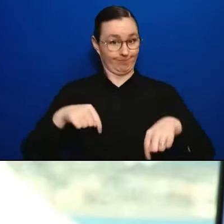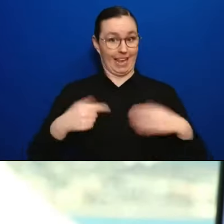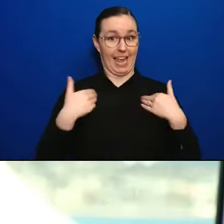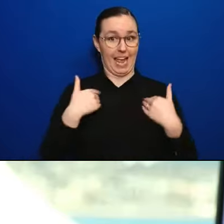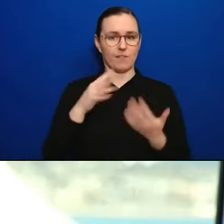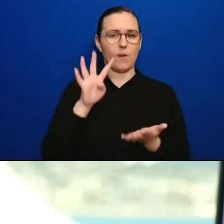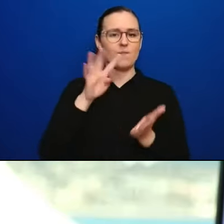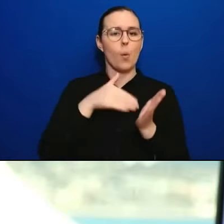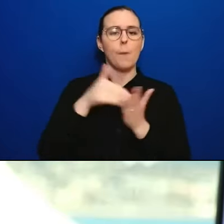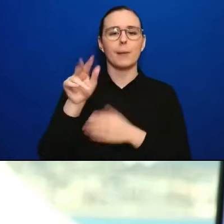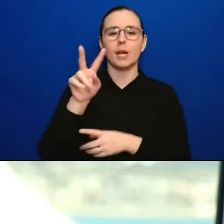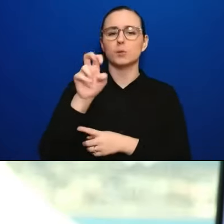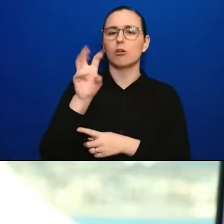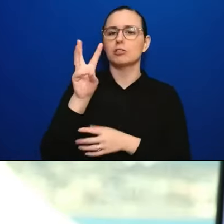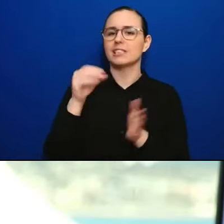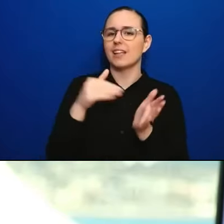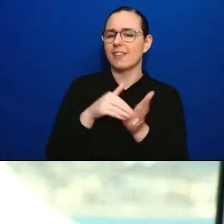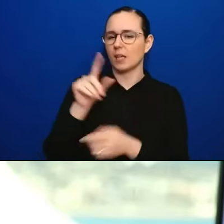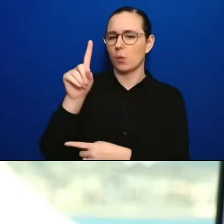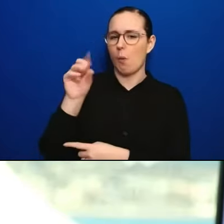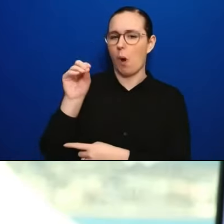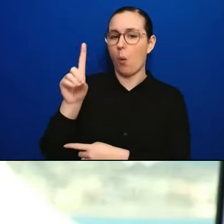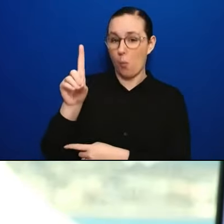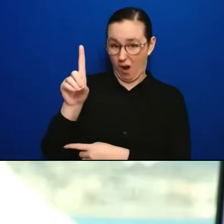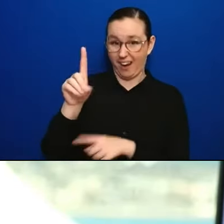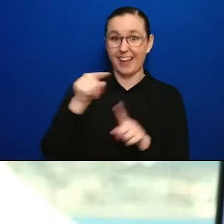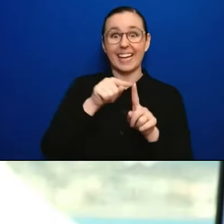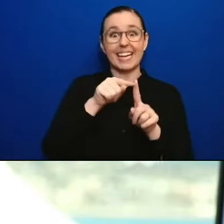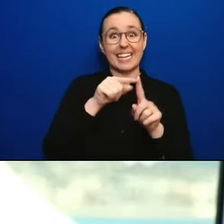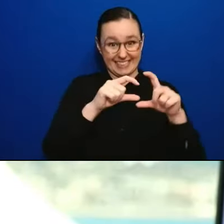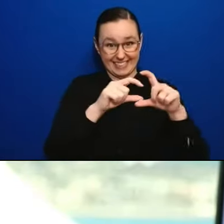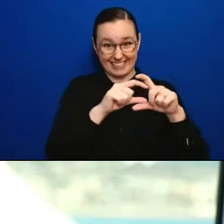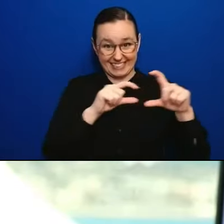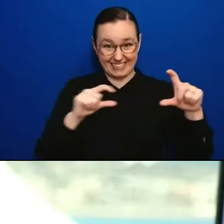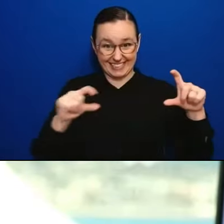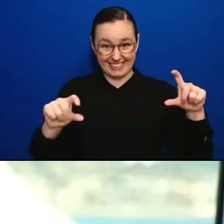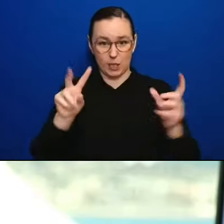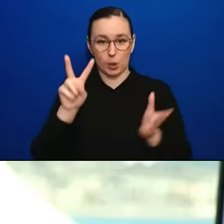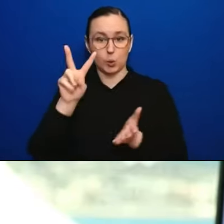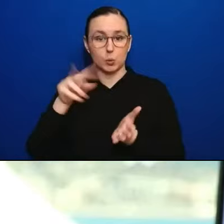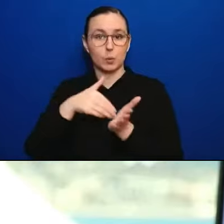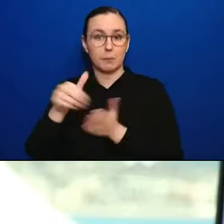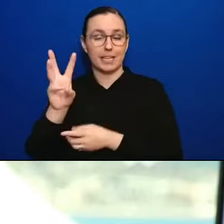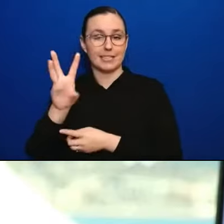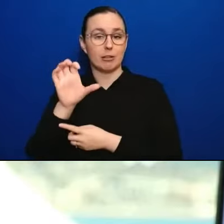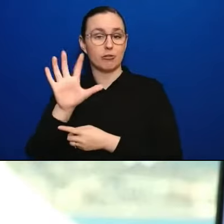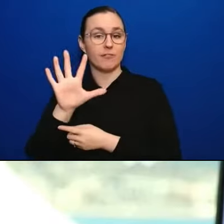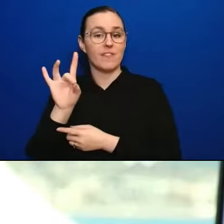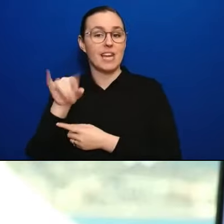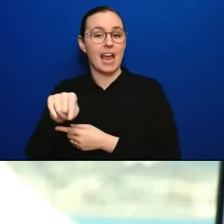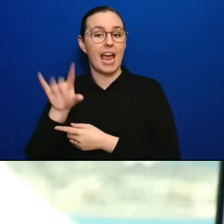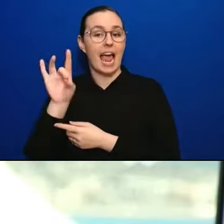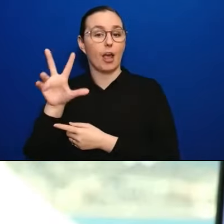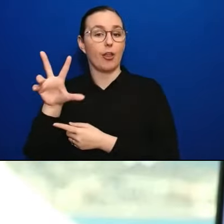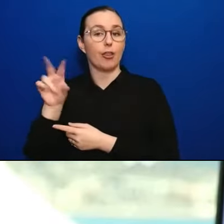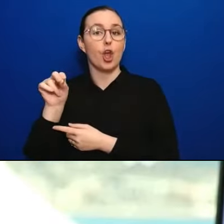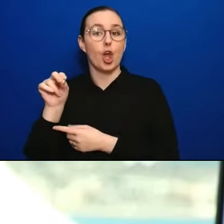areas which leaves a current